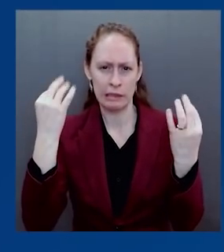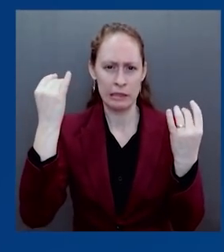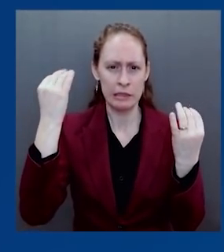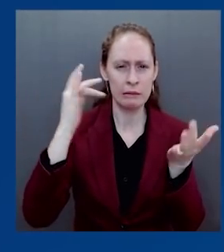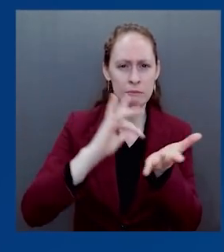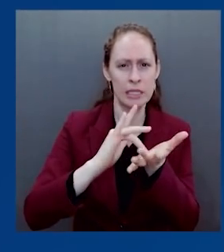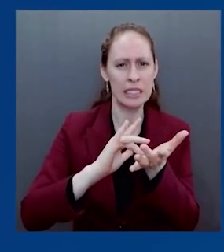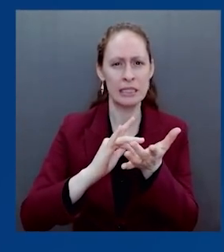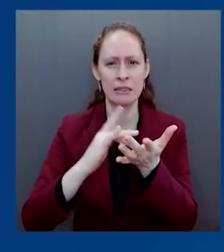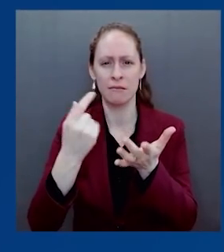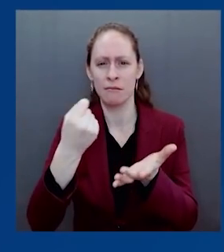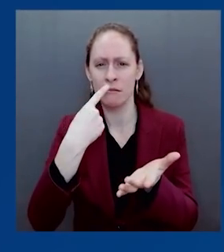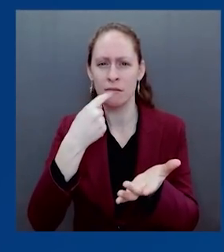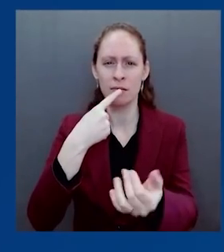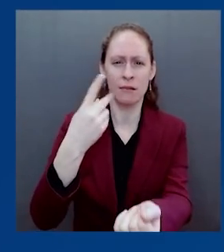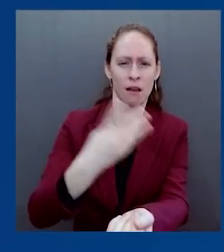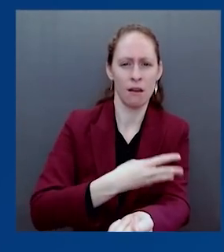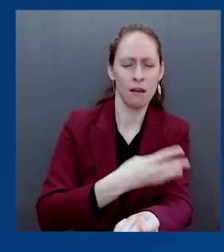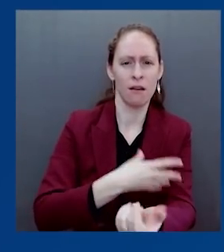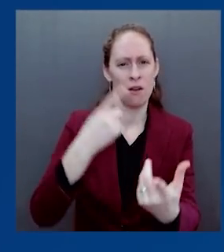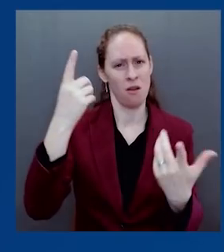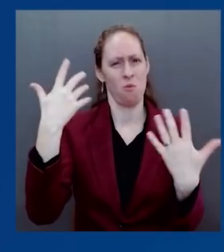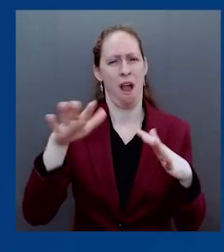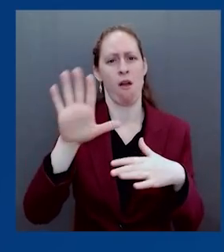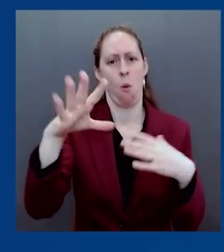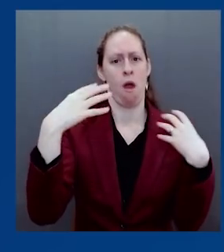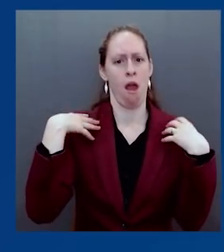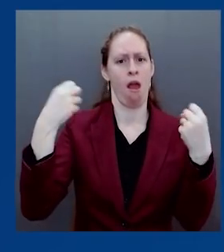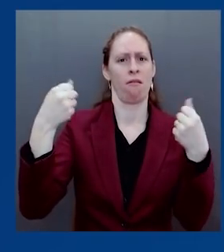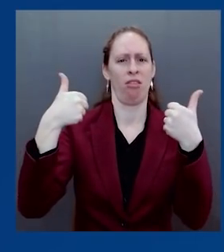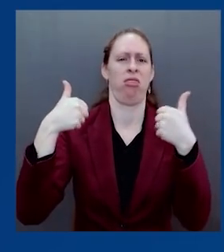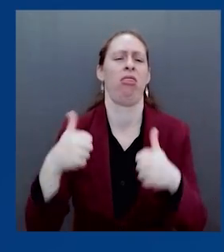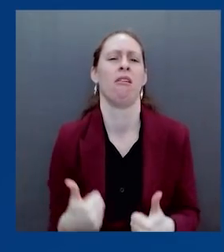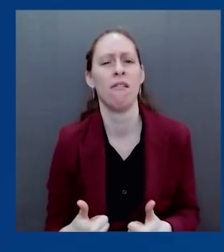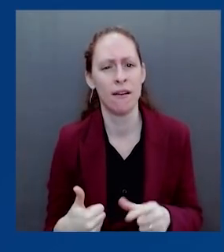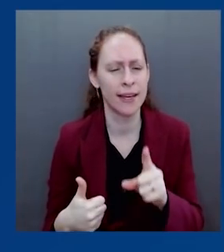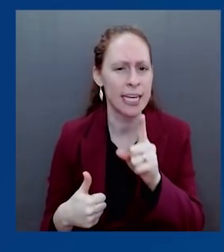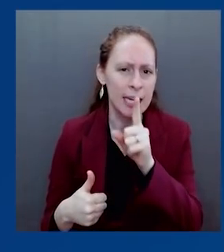I really want to refer people to the details of what I'll be saying over the next few minutes